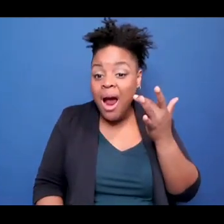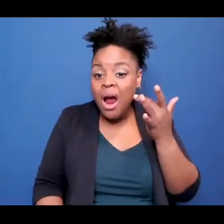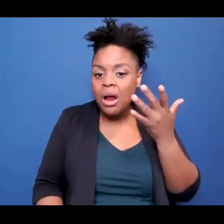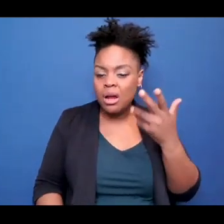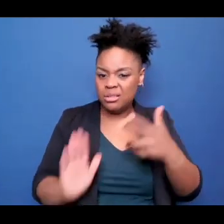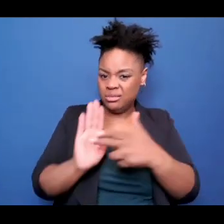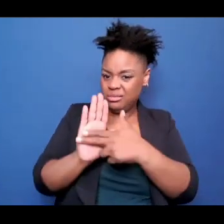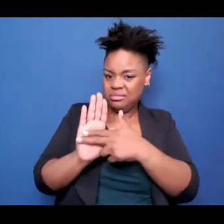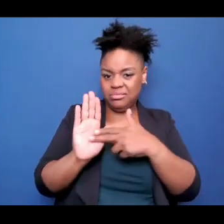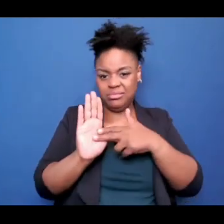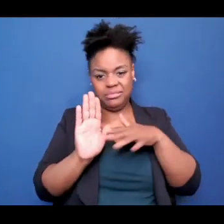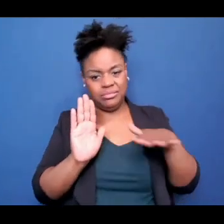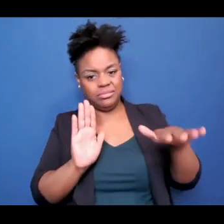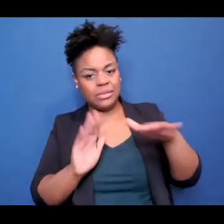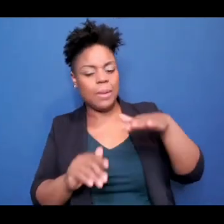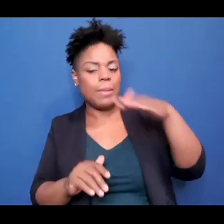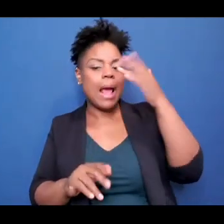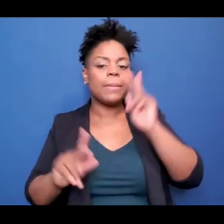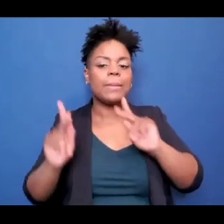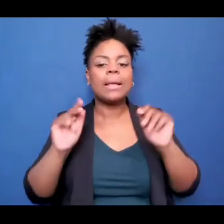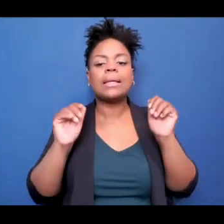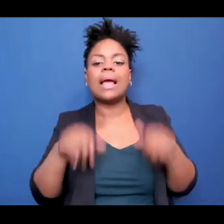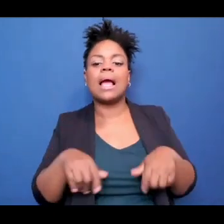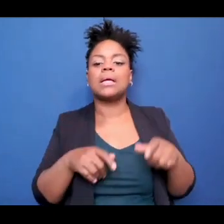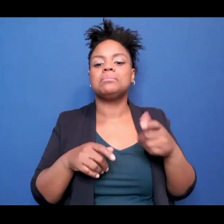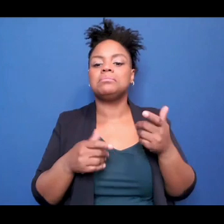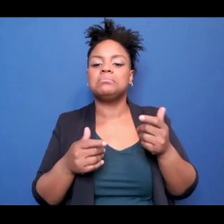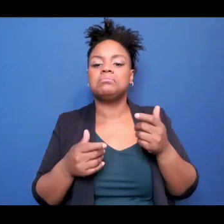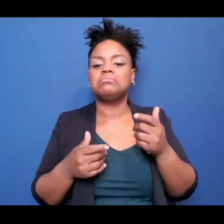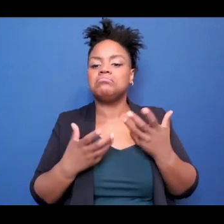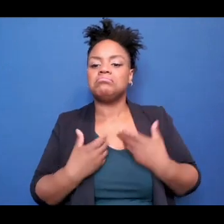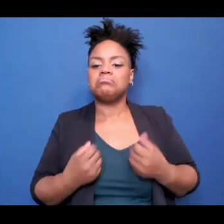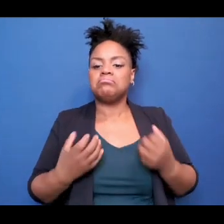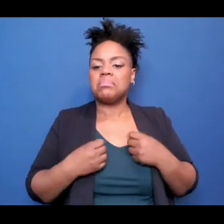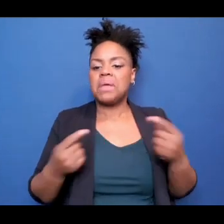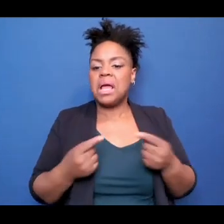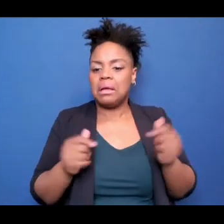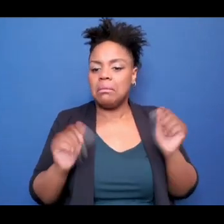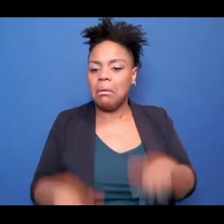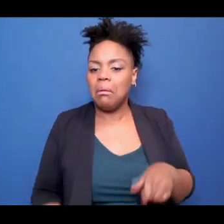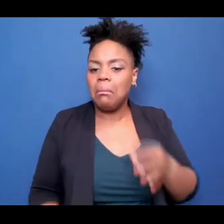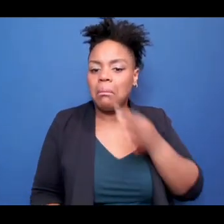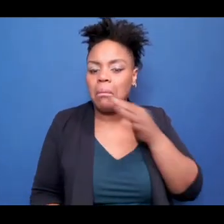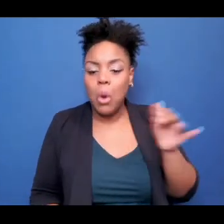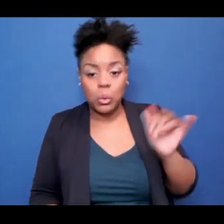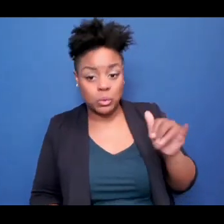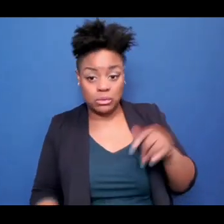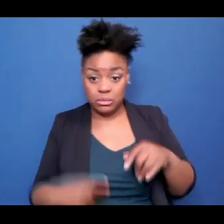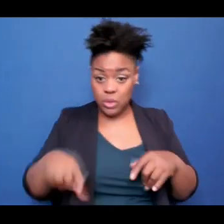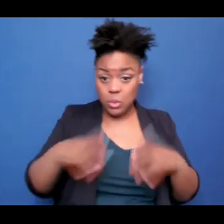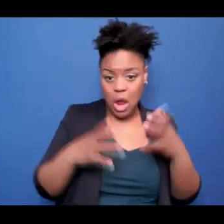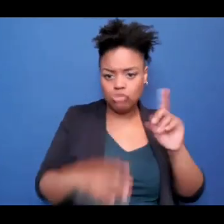A LEGACY OF PERSISTENT STEREOTYPES ABOUT HIGHER PAIN THRESHOLDS AMONG BLACK PEOPLE AS WELL AS STEREOTYPES AROUND